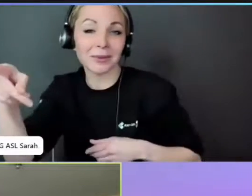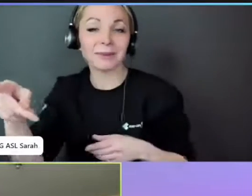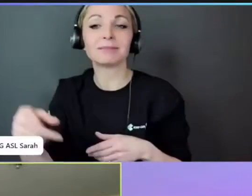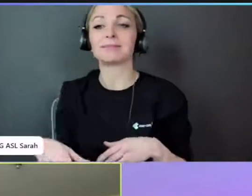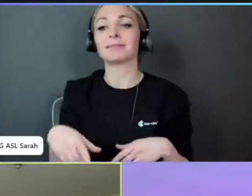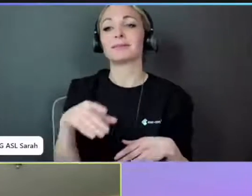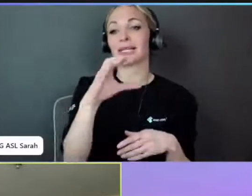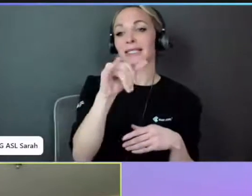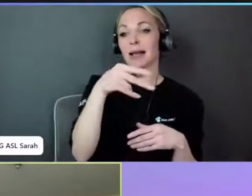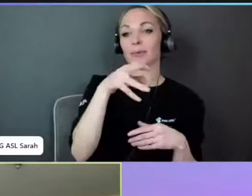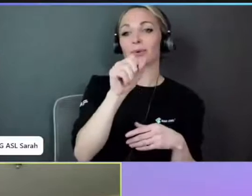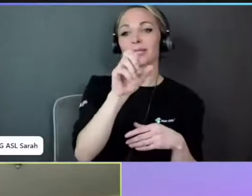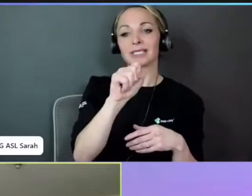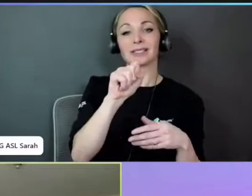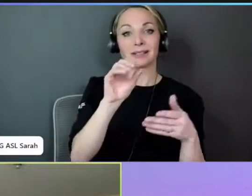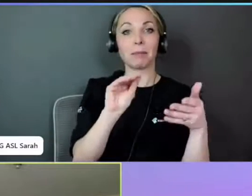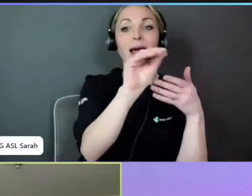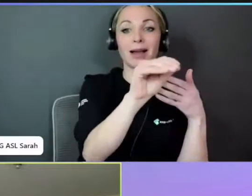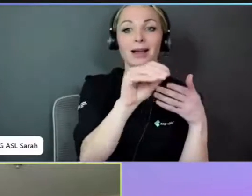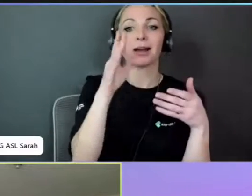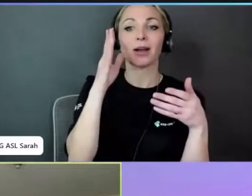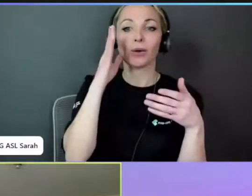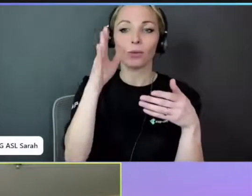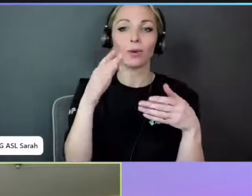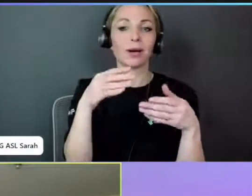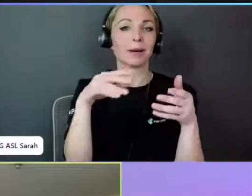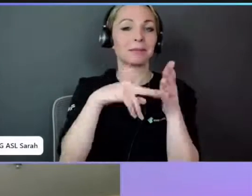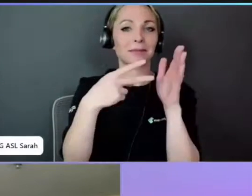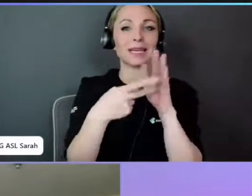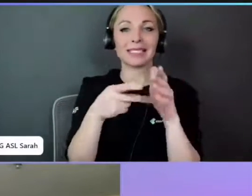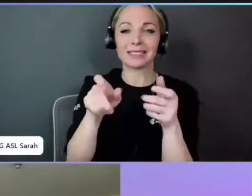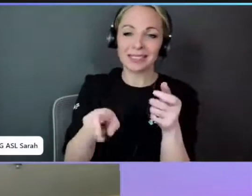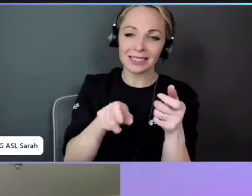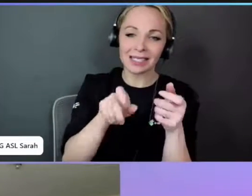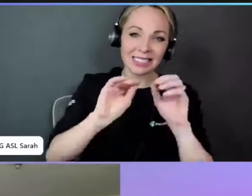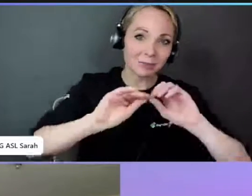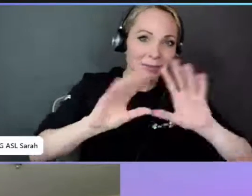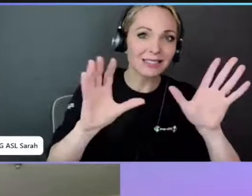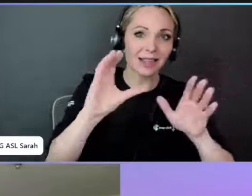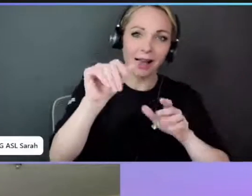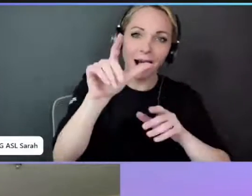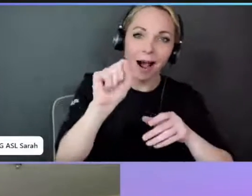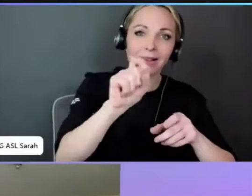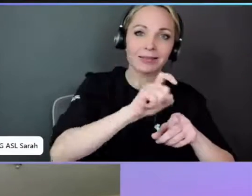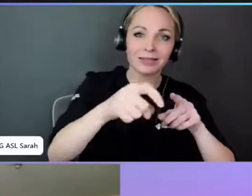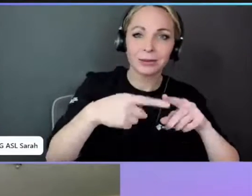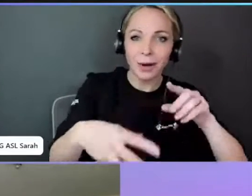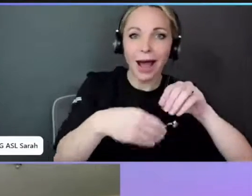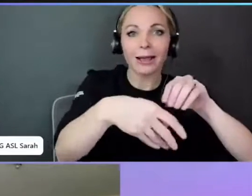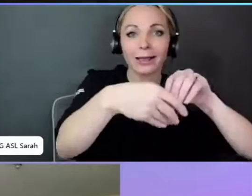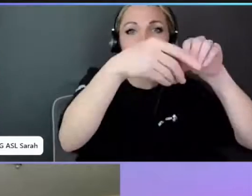to your tests, Watcher does not. Yeah, so that's that maintenance and implementation headache